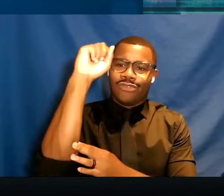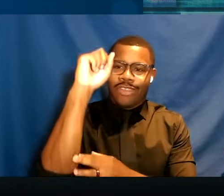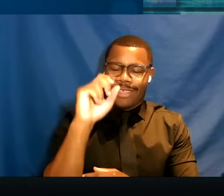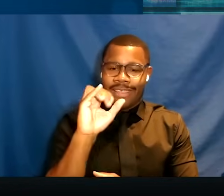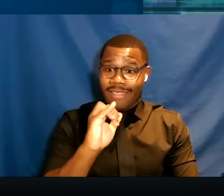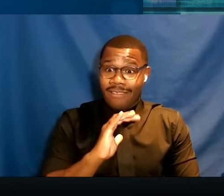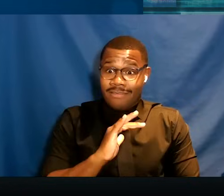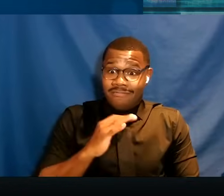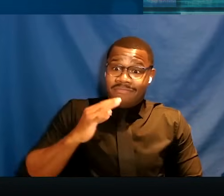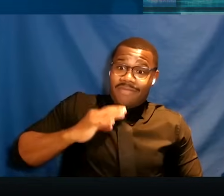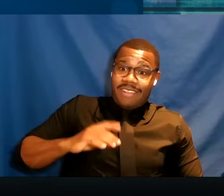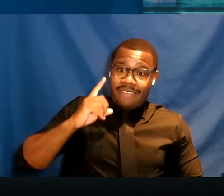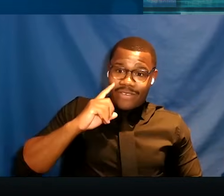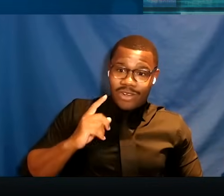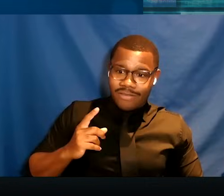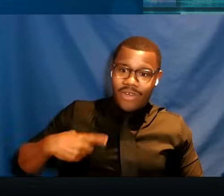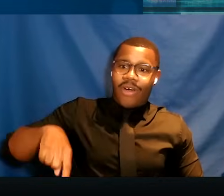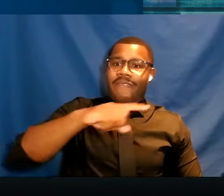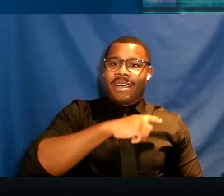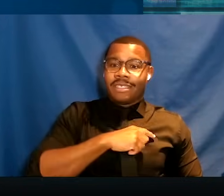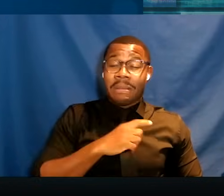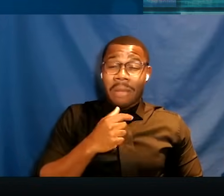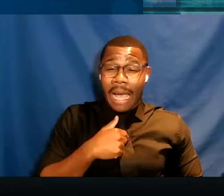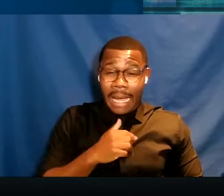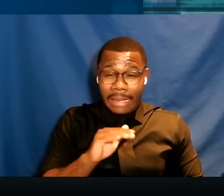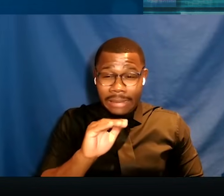And I would just ask that people be realistic